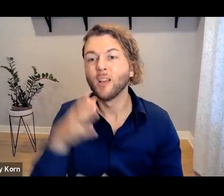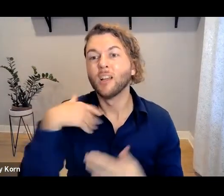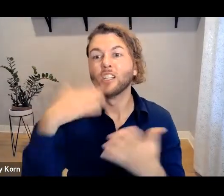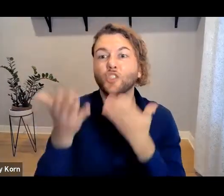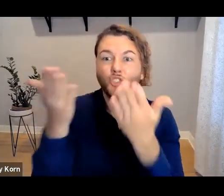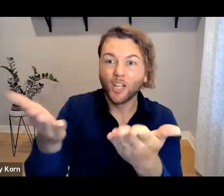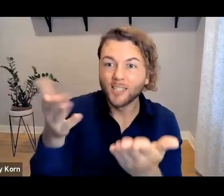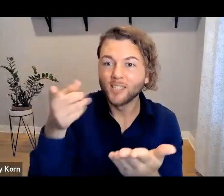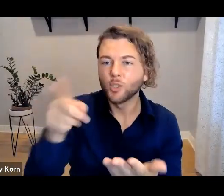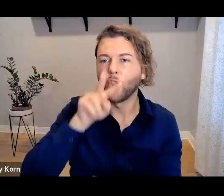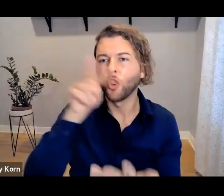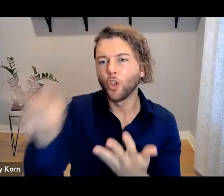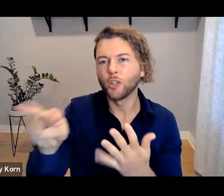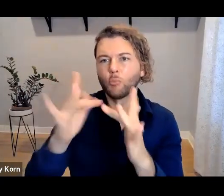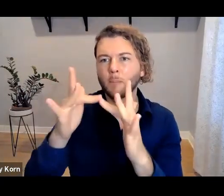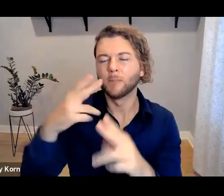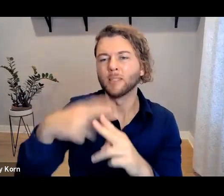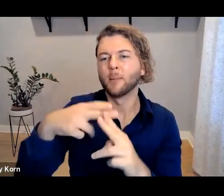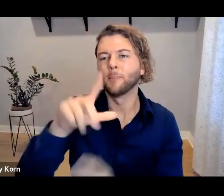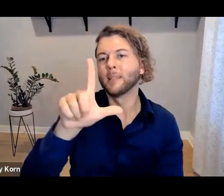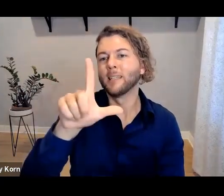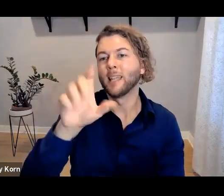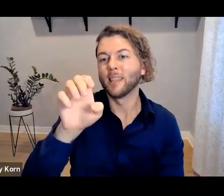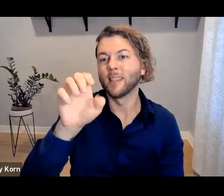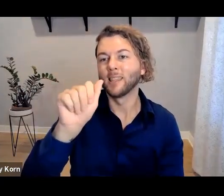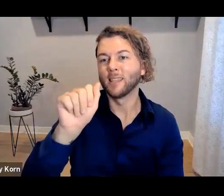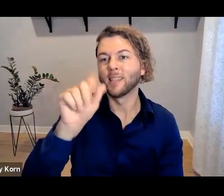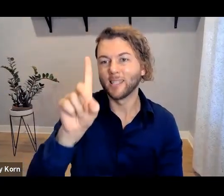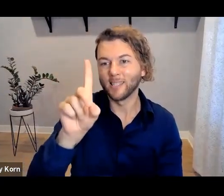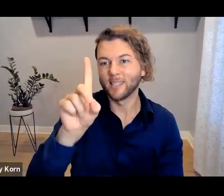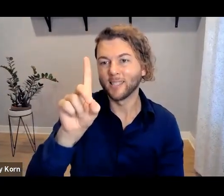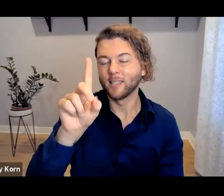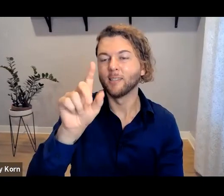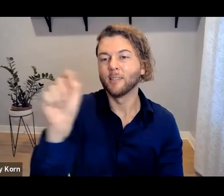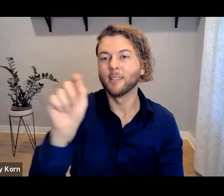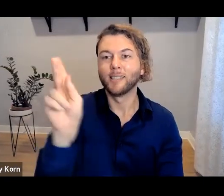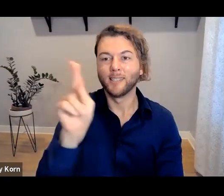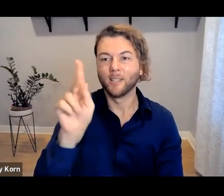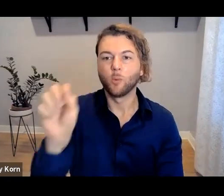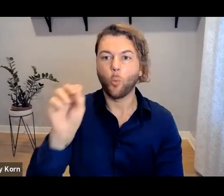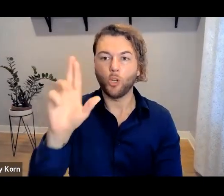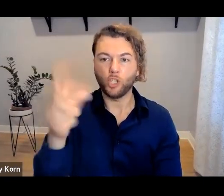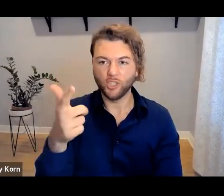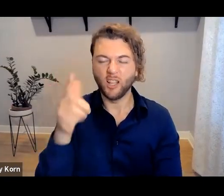I suggest that you look at the website LEAD-K.org.